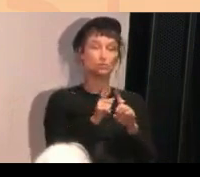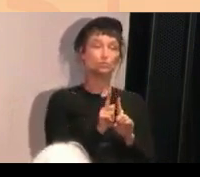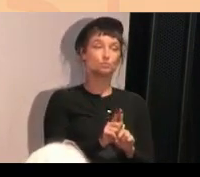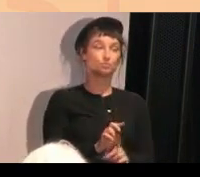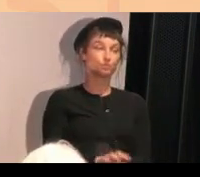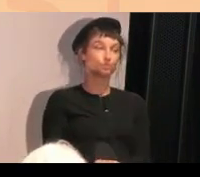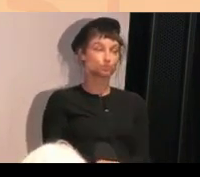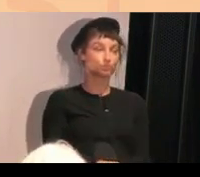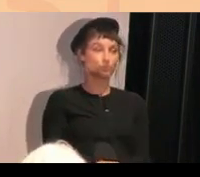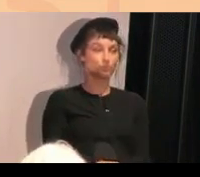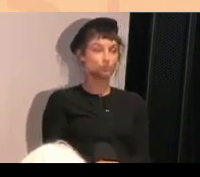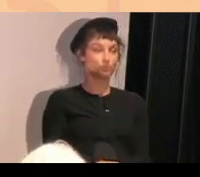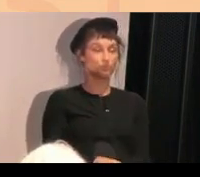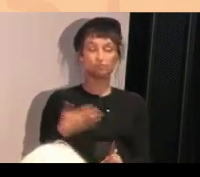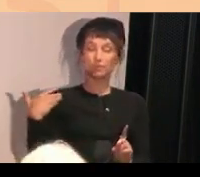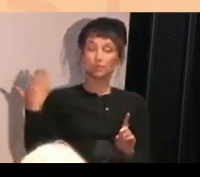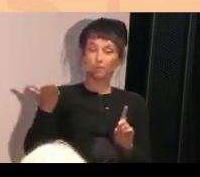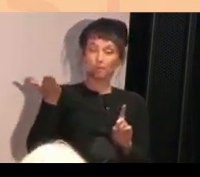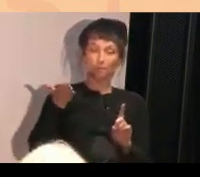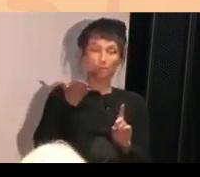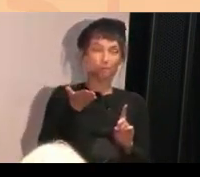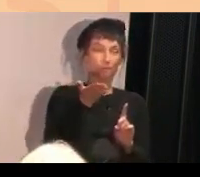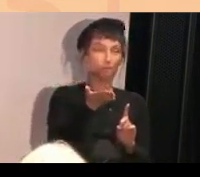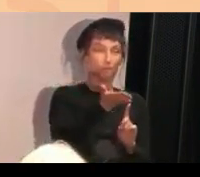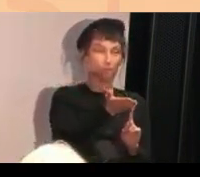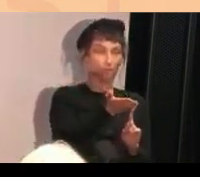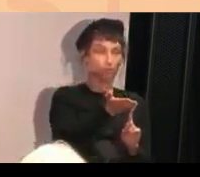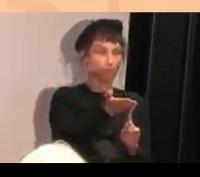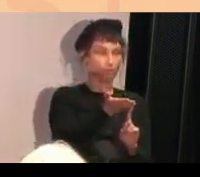pass it down the line, you're becoming,